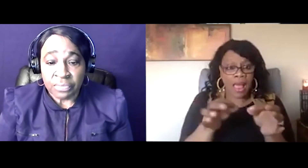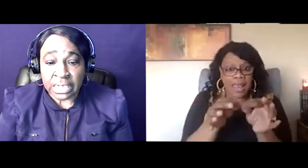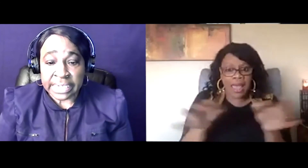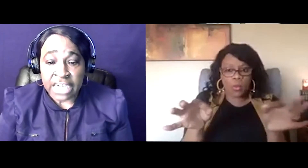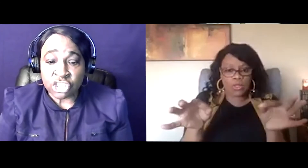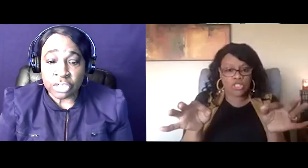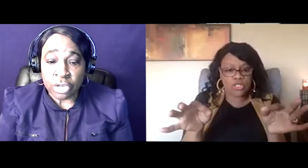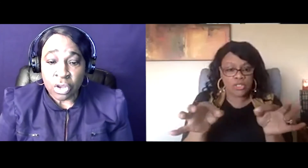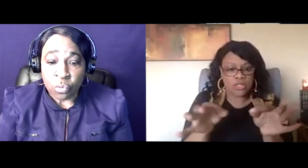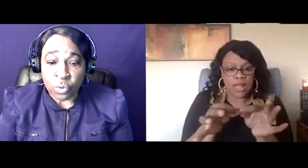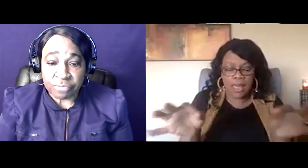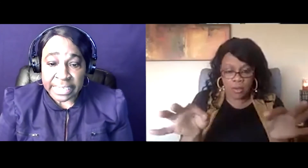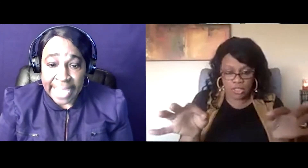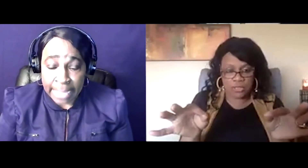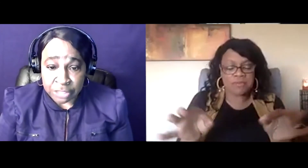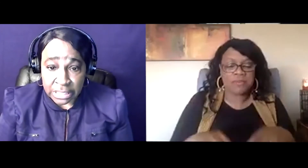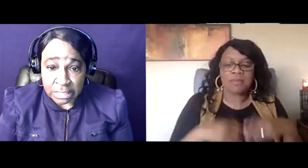The connection with the captioning.